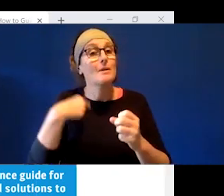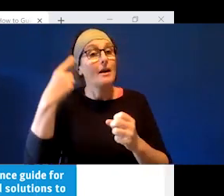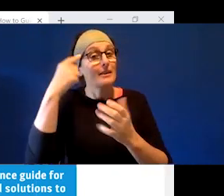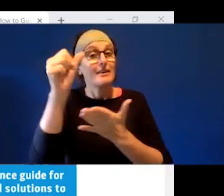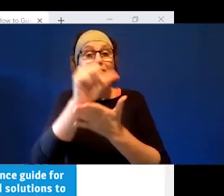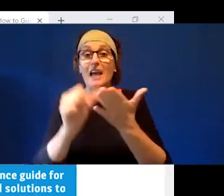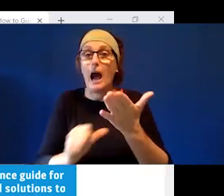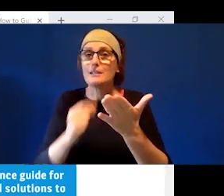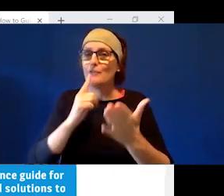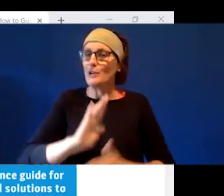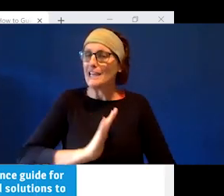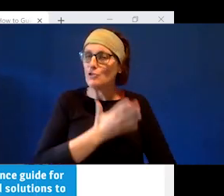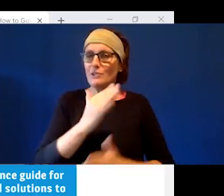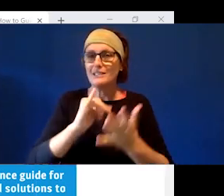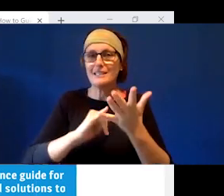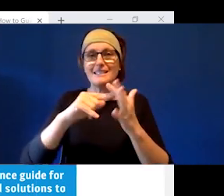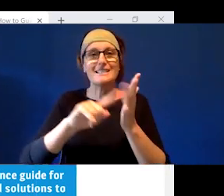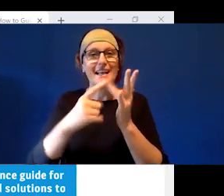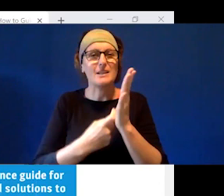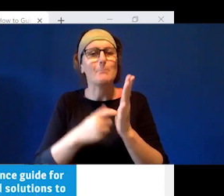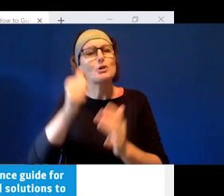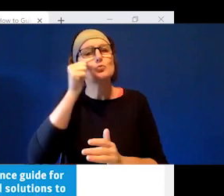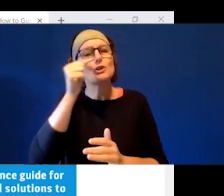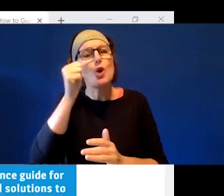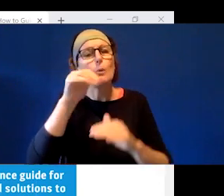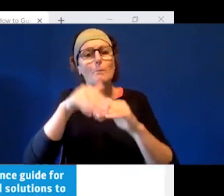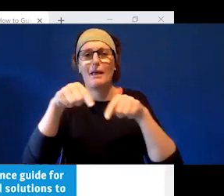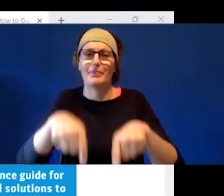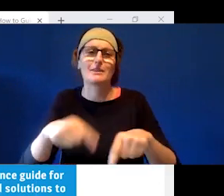sector because I feel like we do a lot of this anyway. You only need to